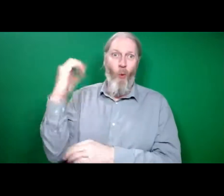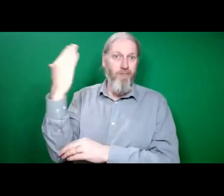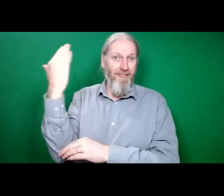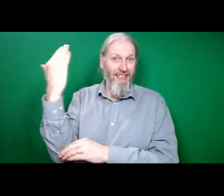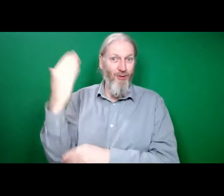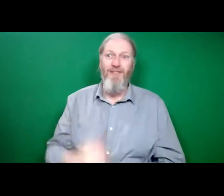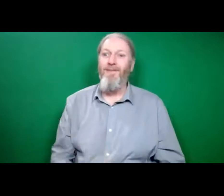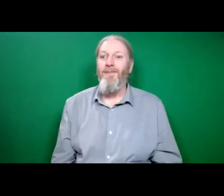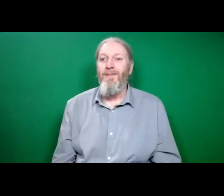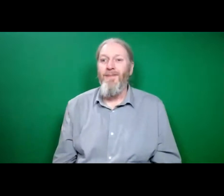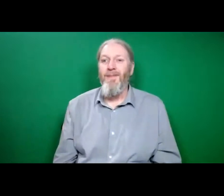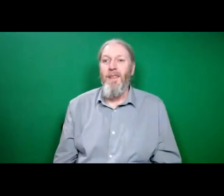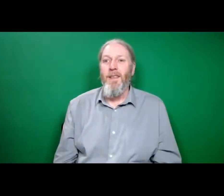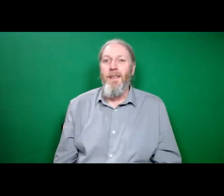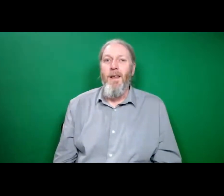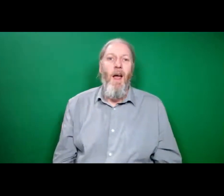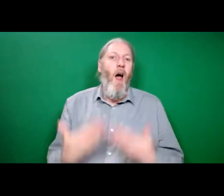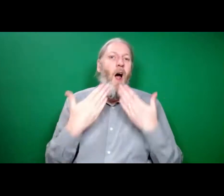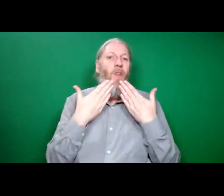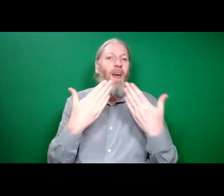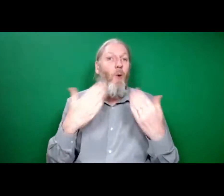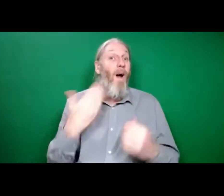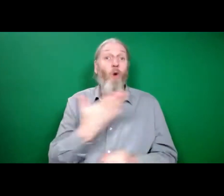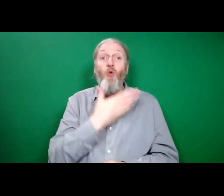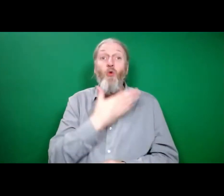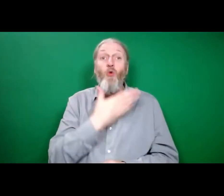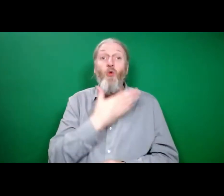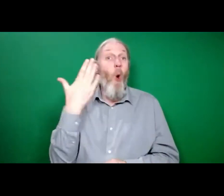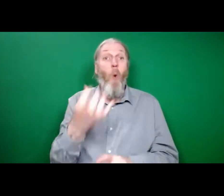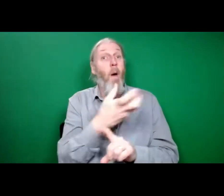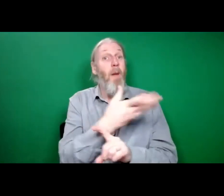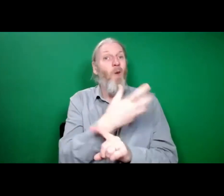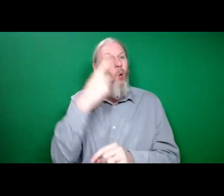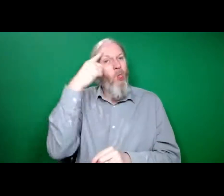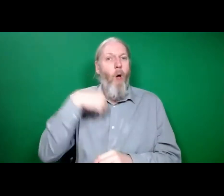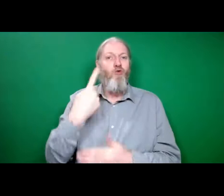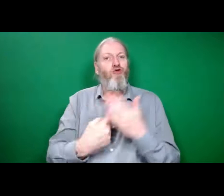He's head of culture and libraries for Medway Council and has been in that role for the past two years.